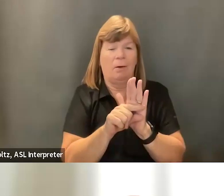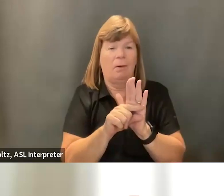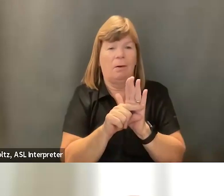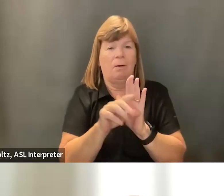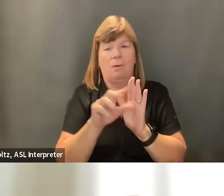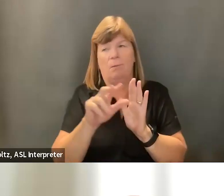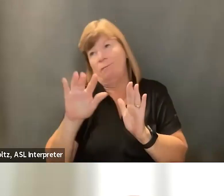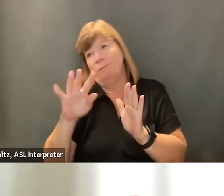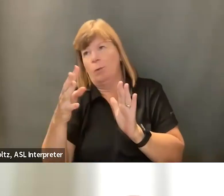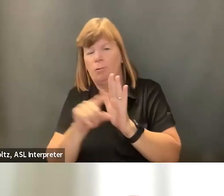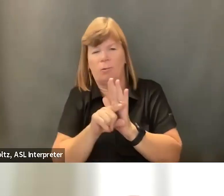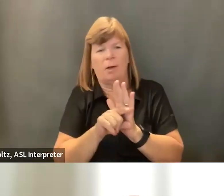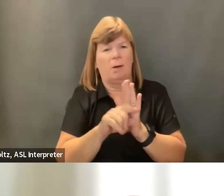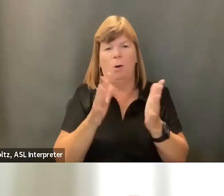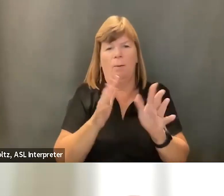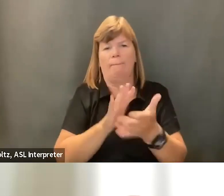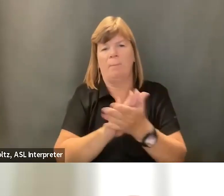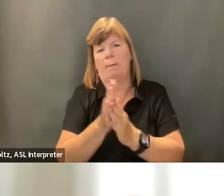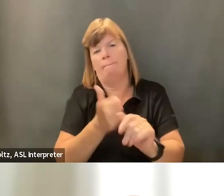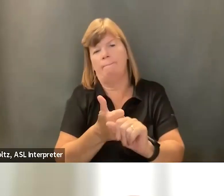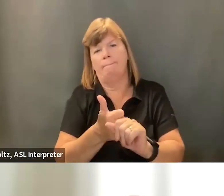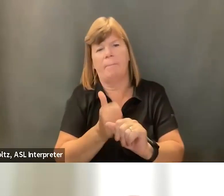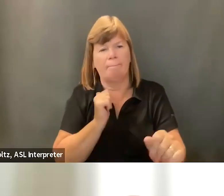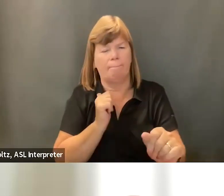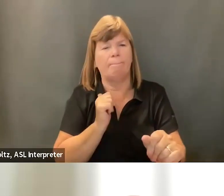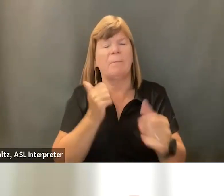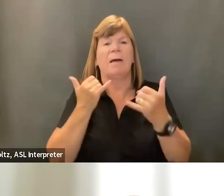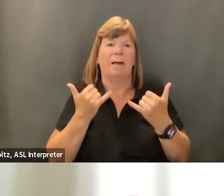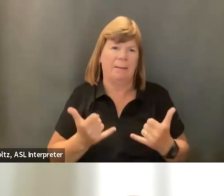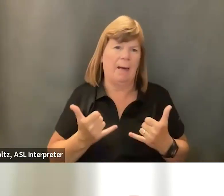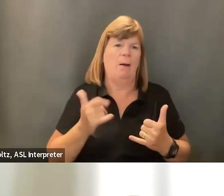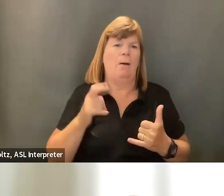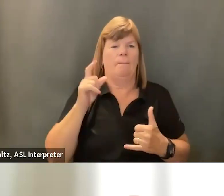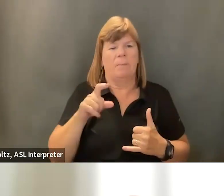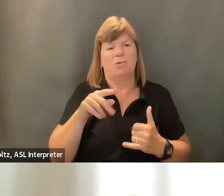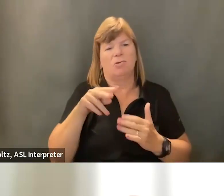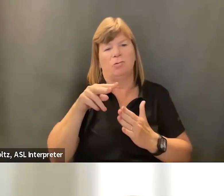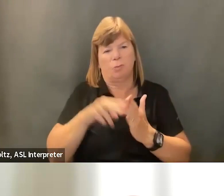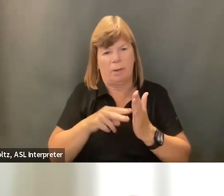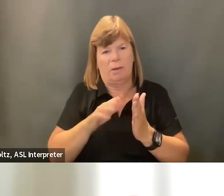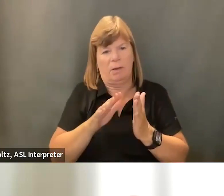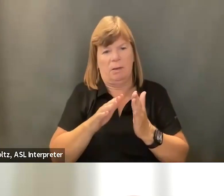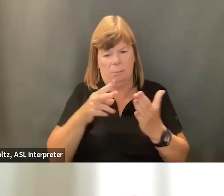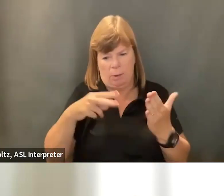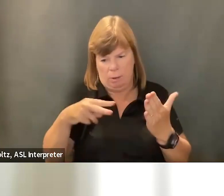or fourth grade and are falling behind and now need to read text to primarily to learn from them